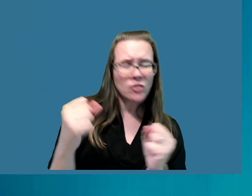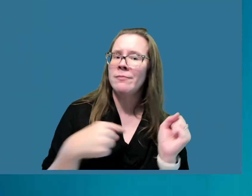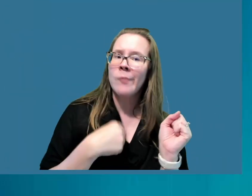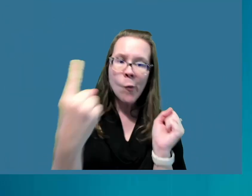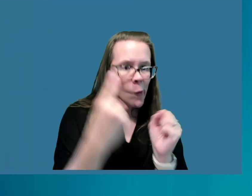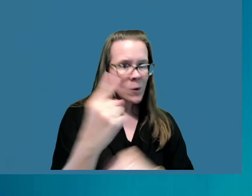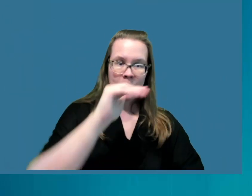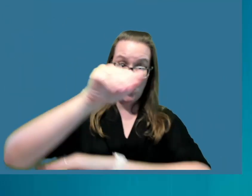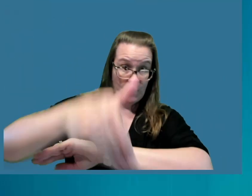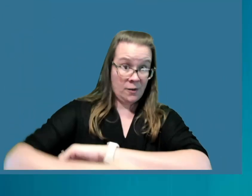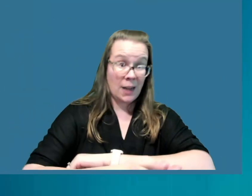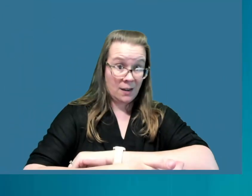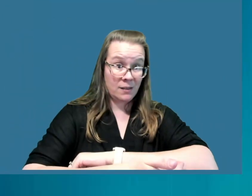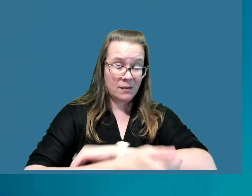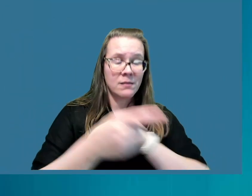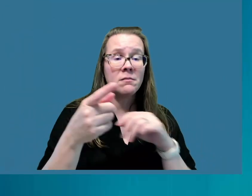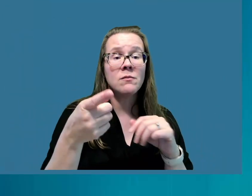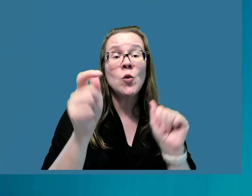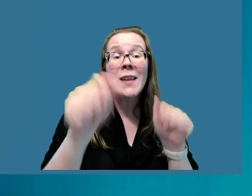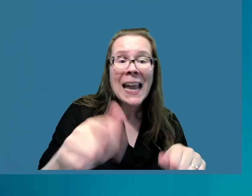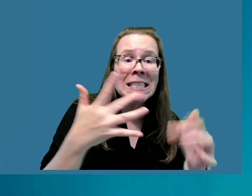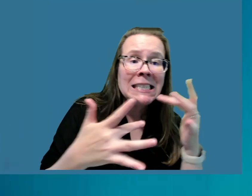And then once you've created that dough, throw it in the refrigerator. I tend